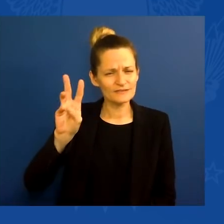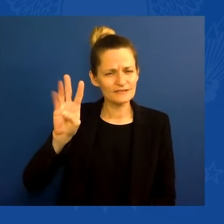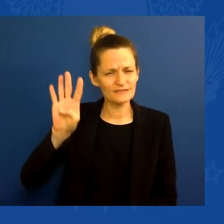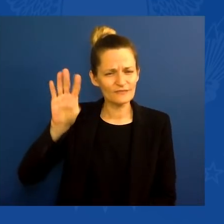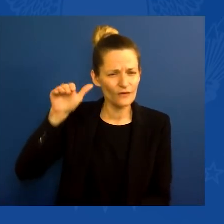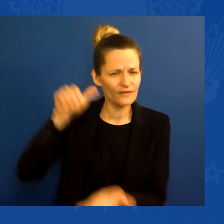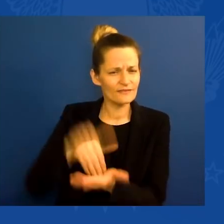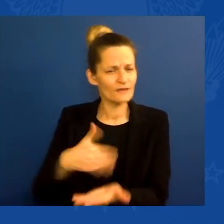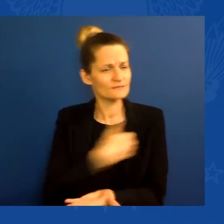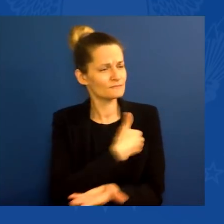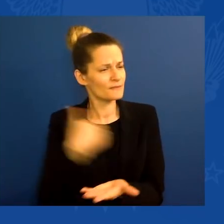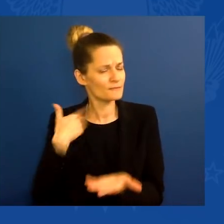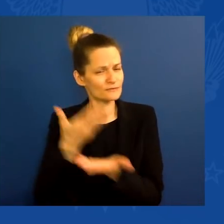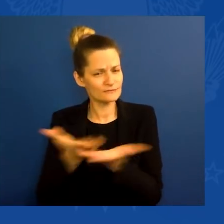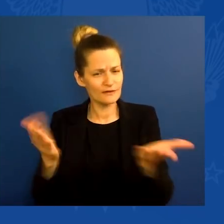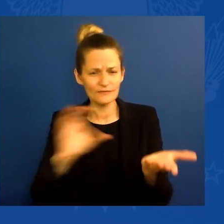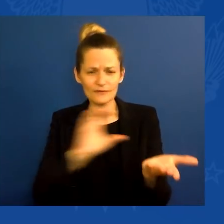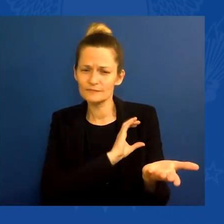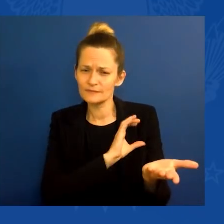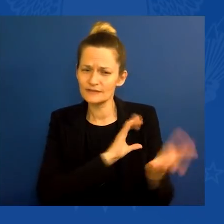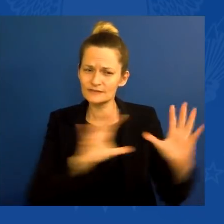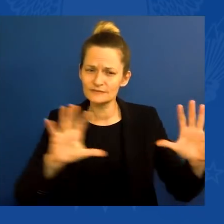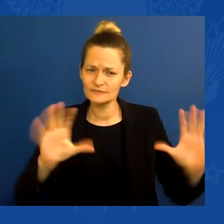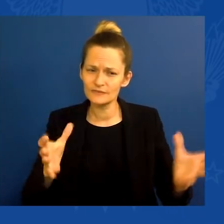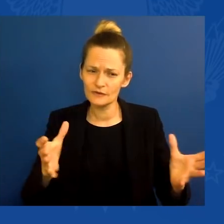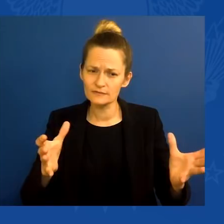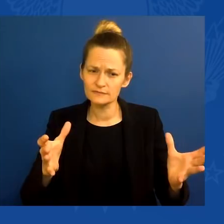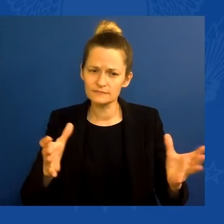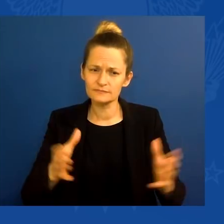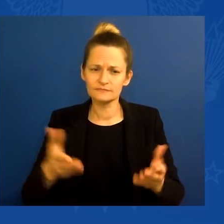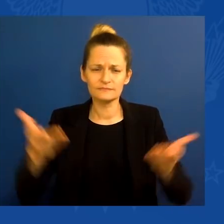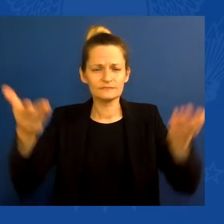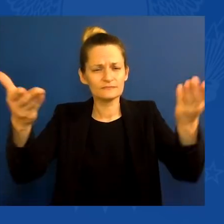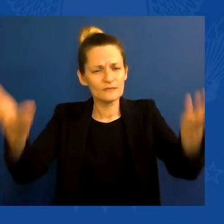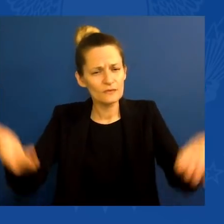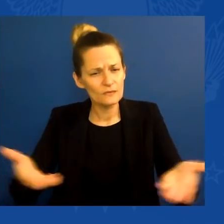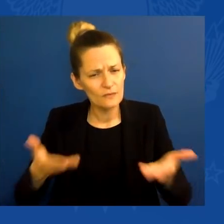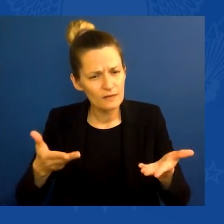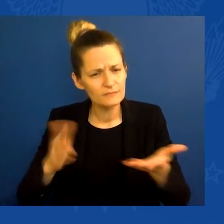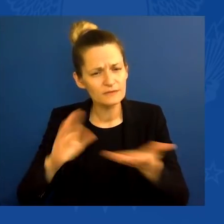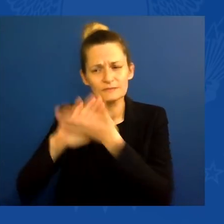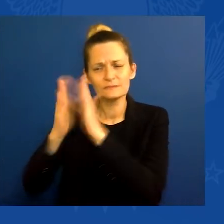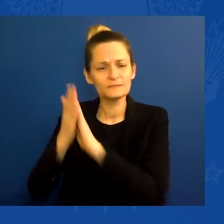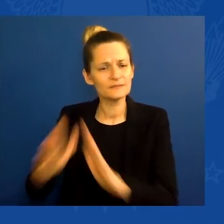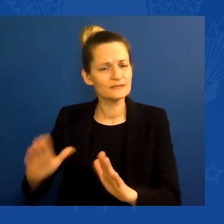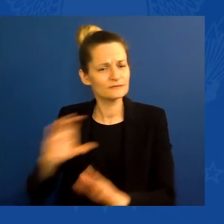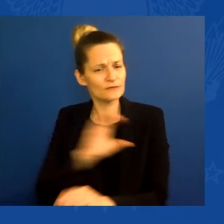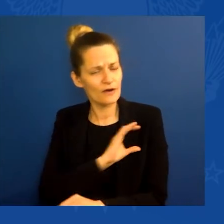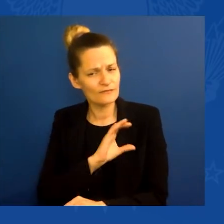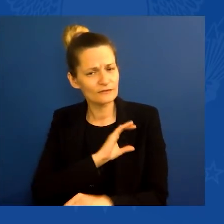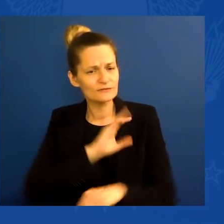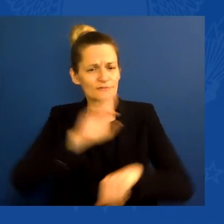Memorial Service. On this solemn day of remembrance, we come together, as we have done each year for more than four decades,